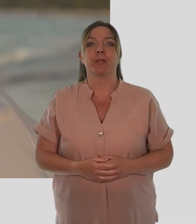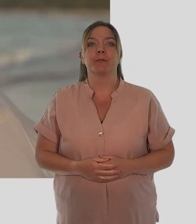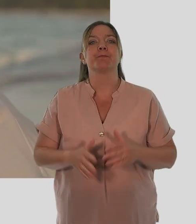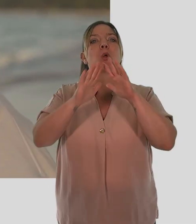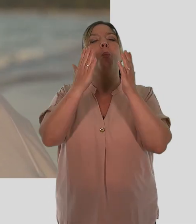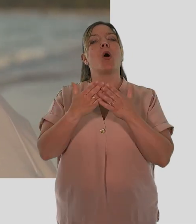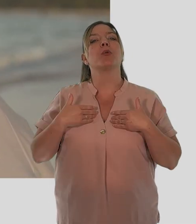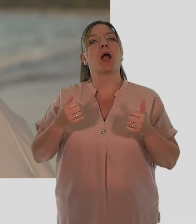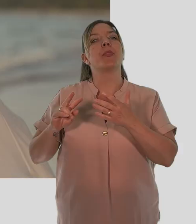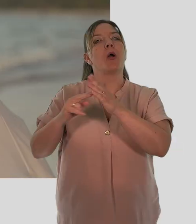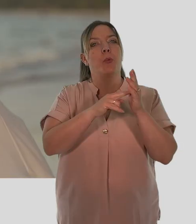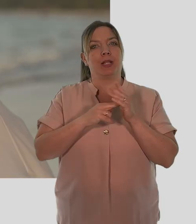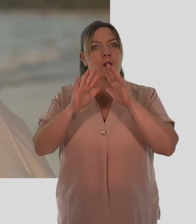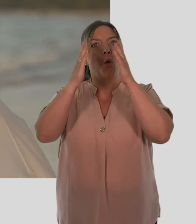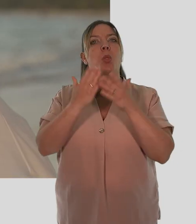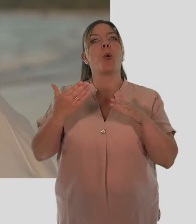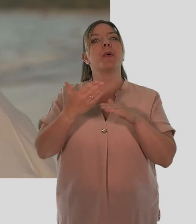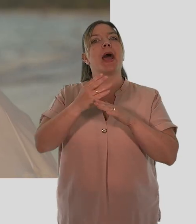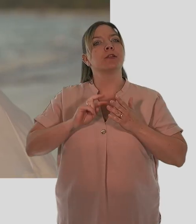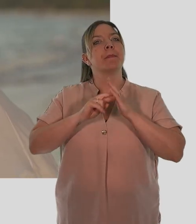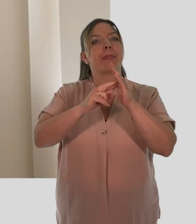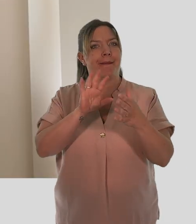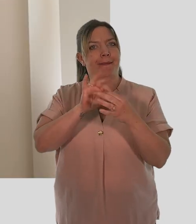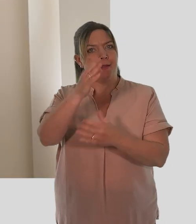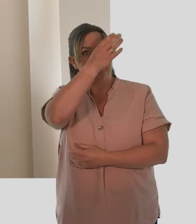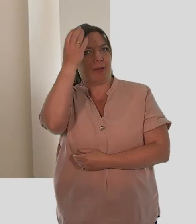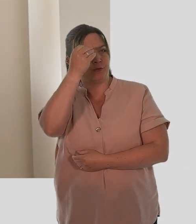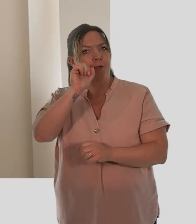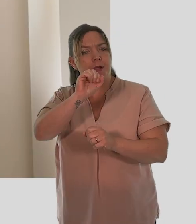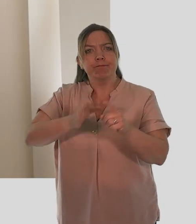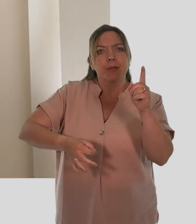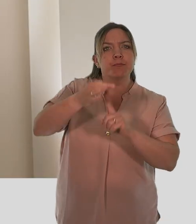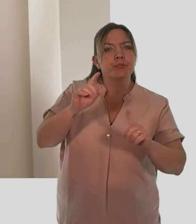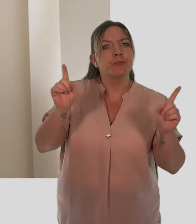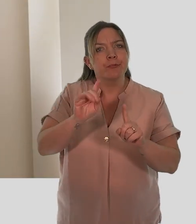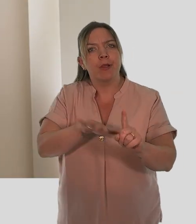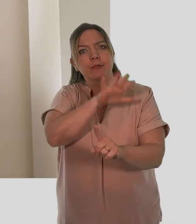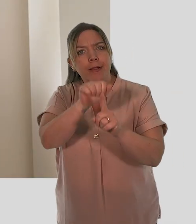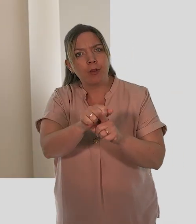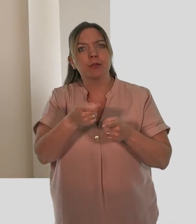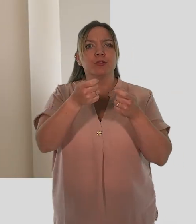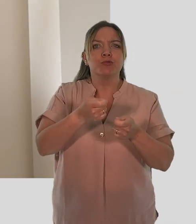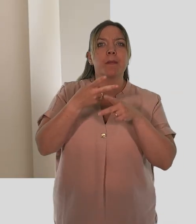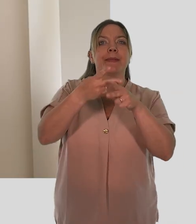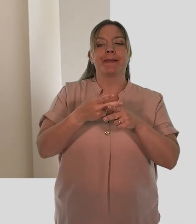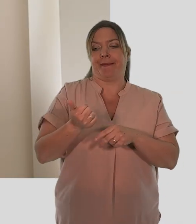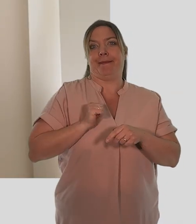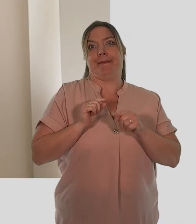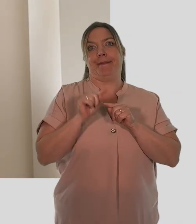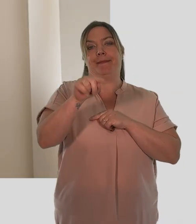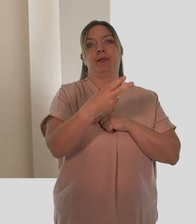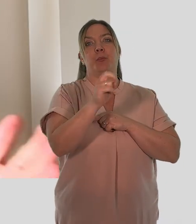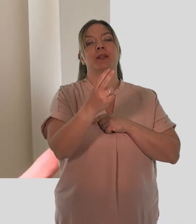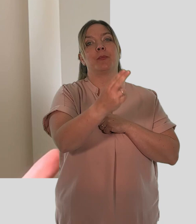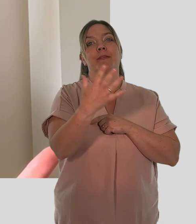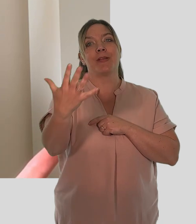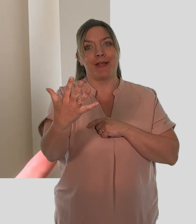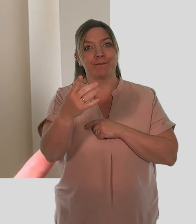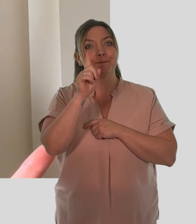The World Health Organization's Global Action Plan on Dementia aims to improve diagnosis, treatment and care by 2025.